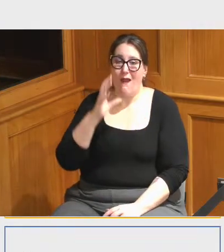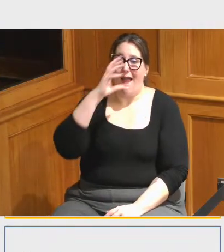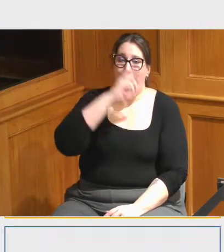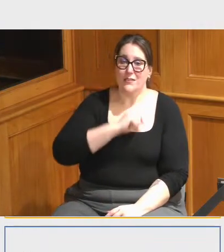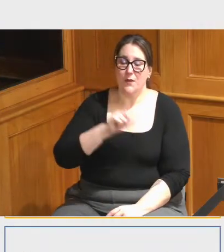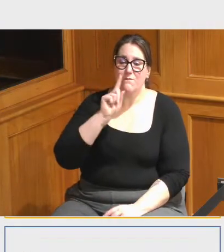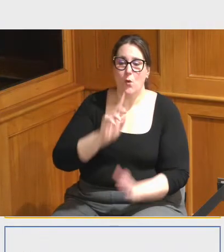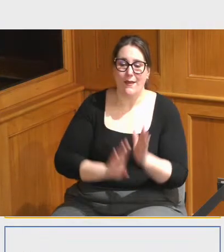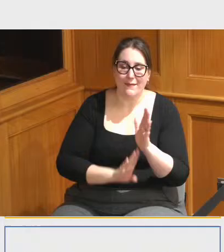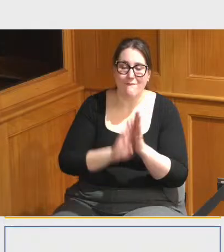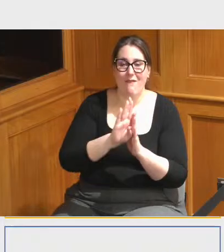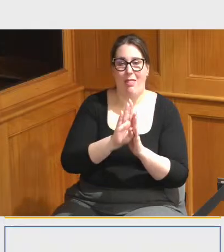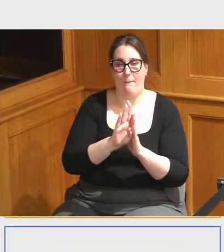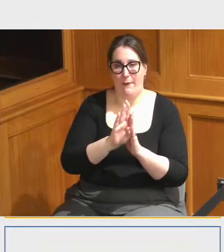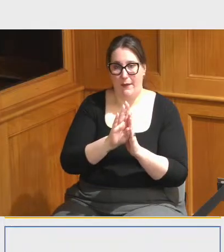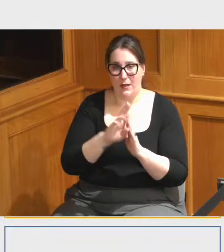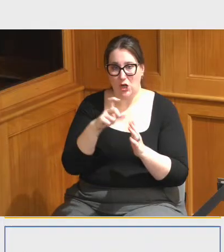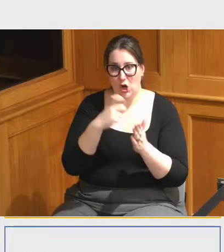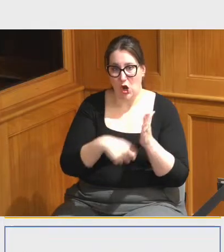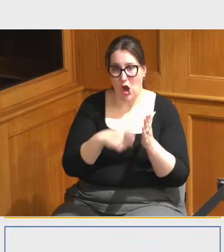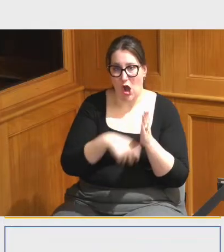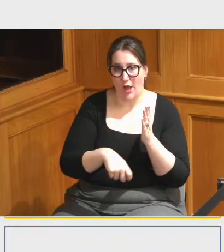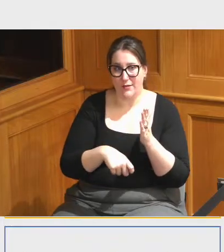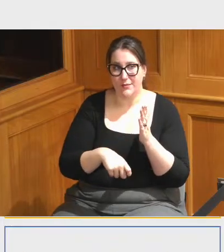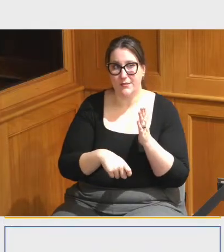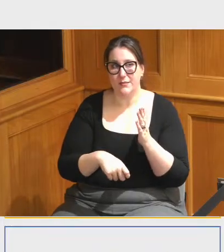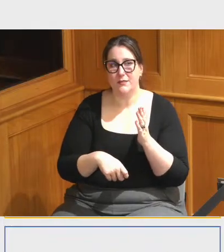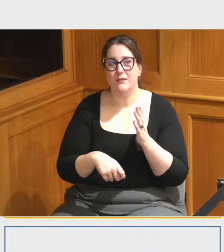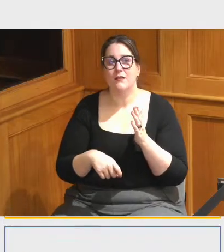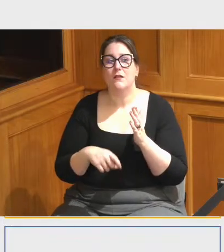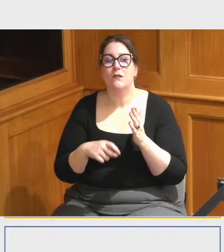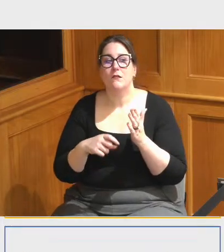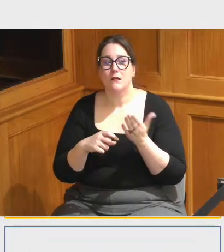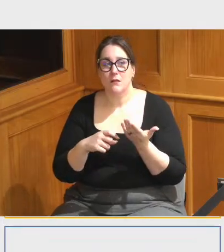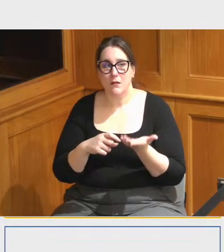those five parcels. We estimate this with the parcels and any sort of additional supportive